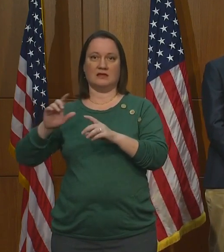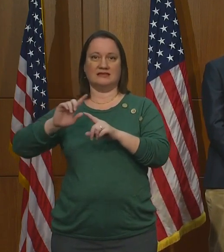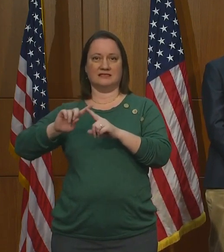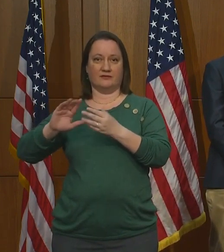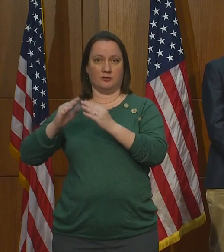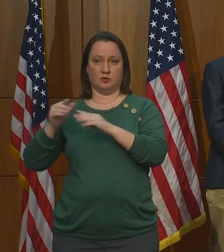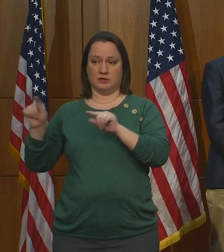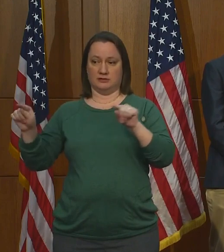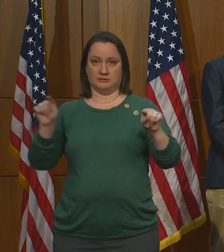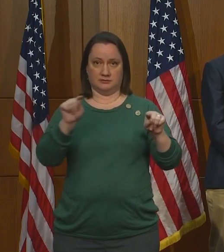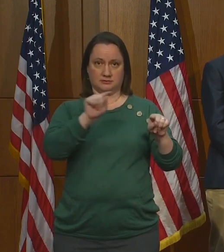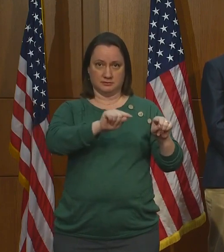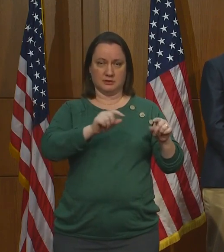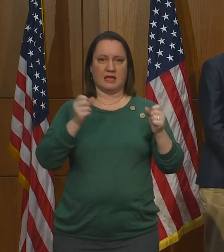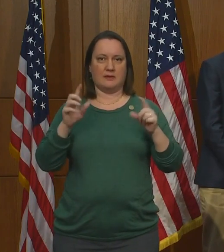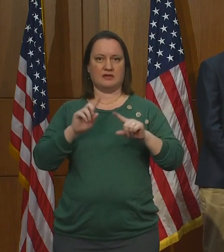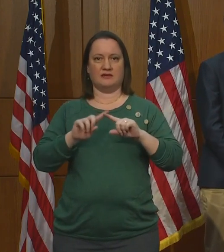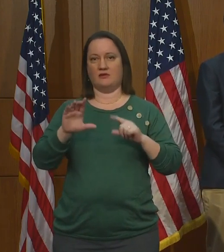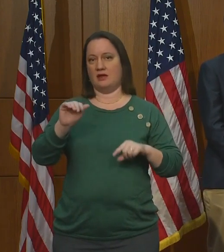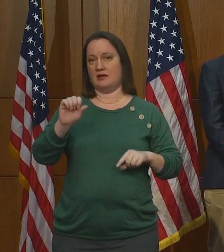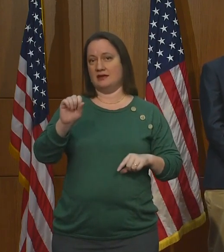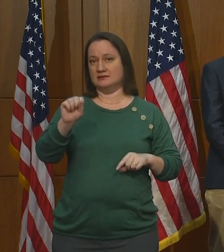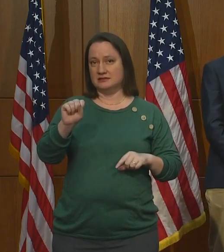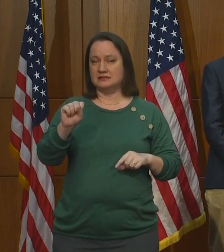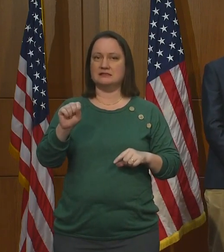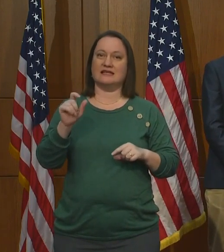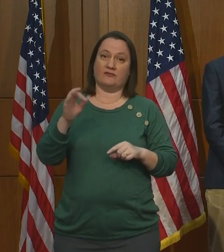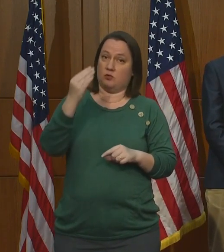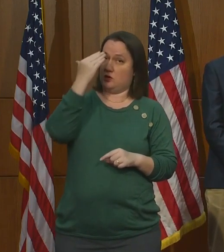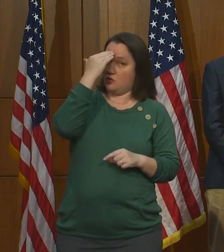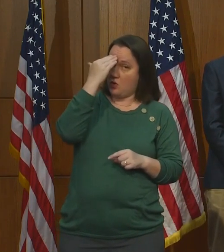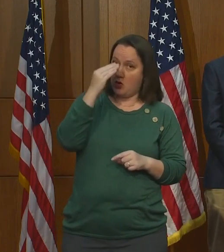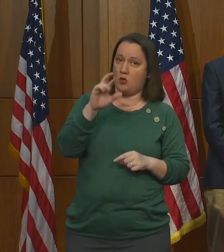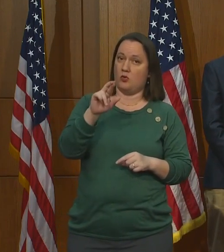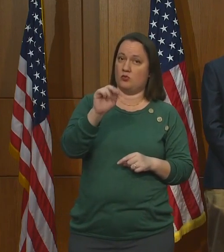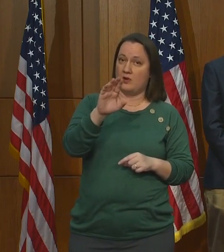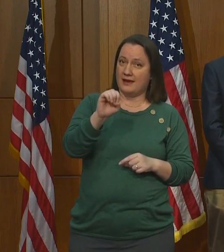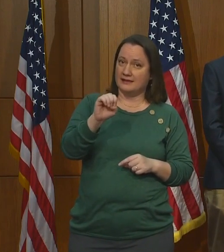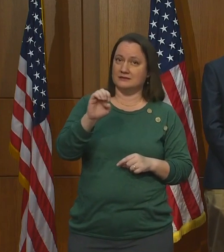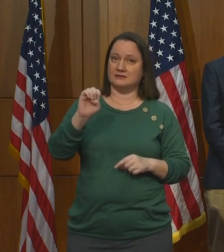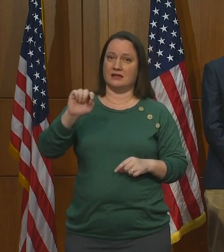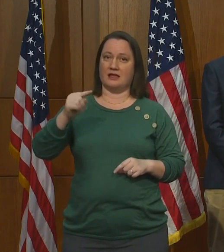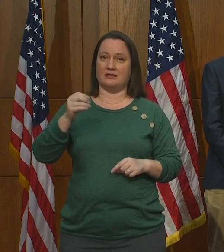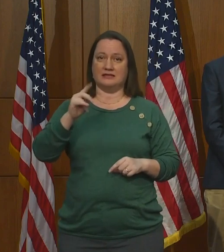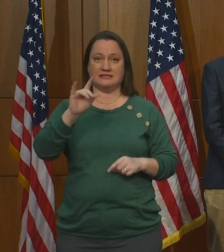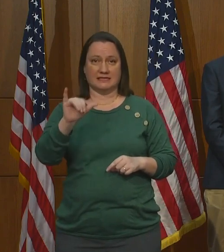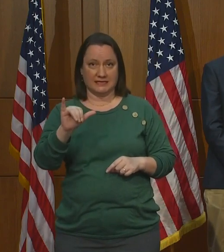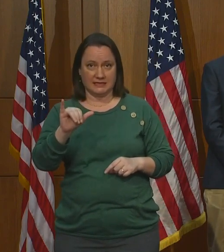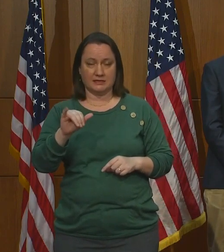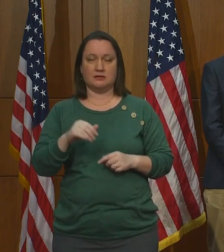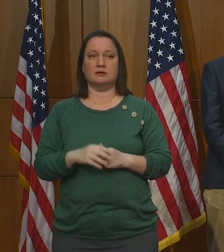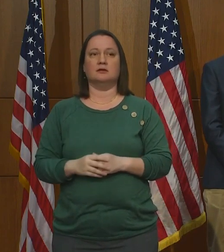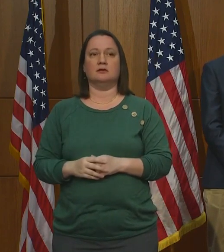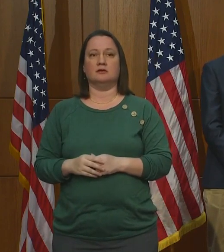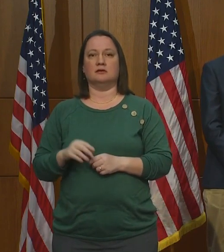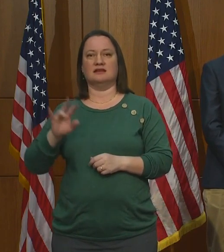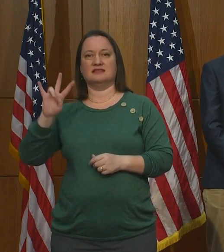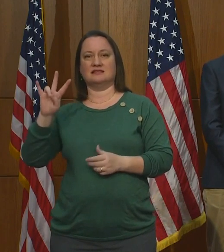BREAKDOWN- OF THE NUMBER OF CASES FOR WHICH WE HAVE. A RACE